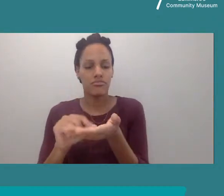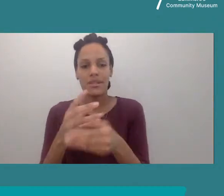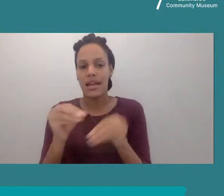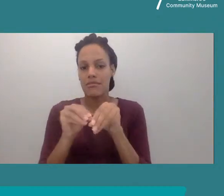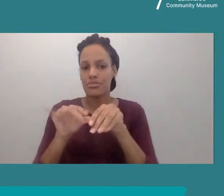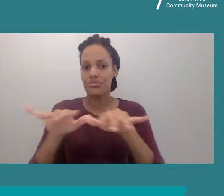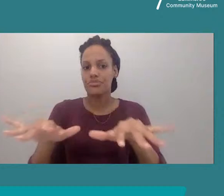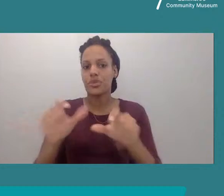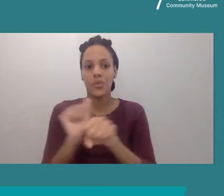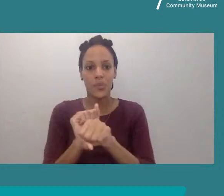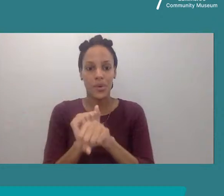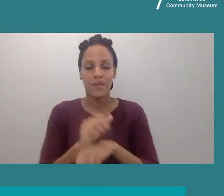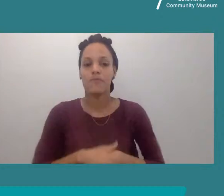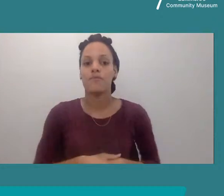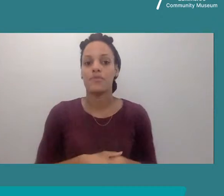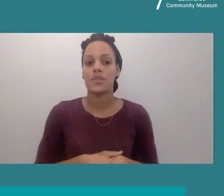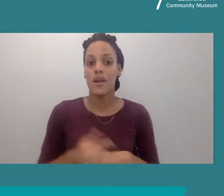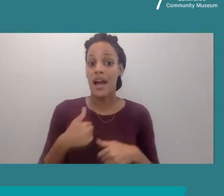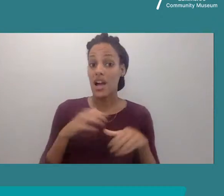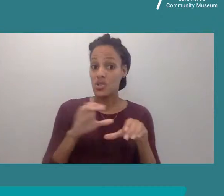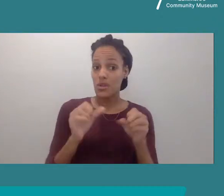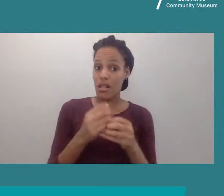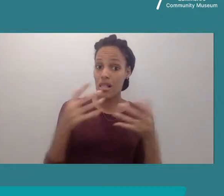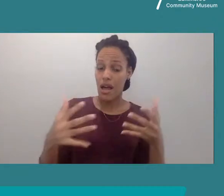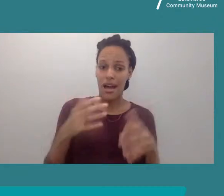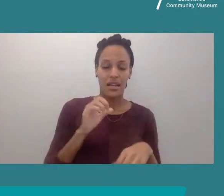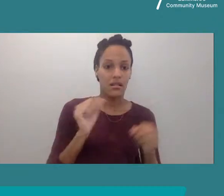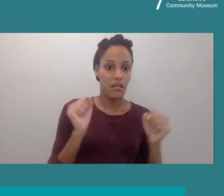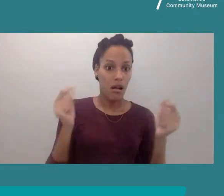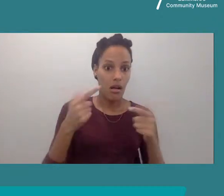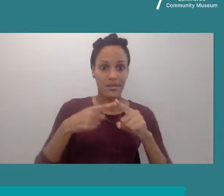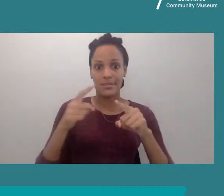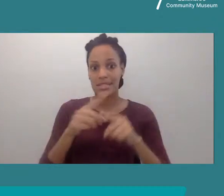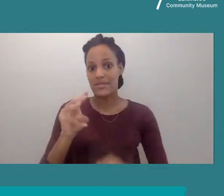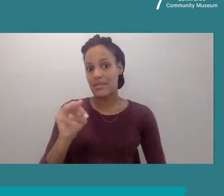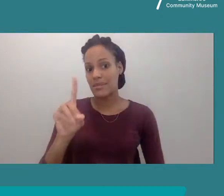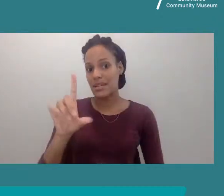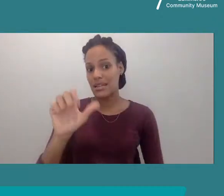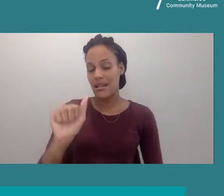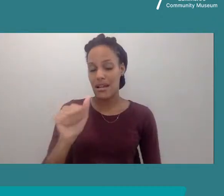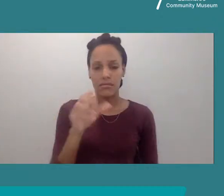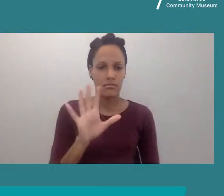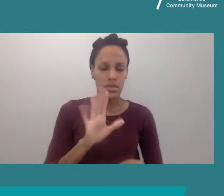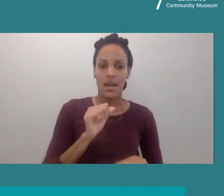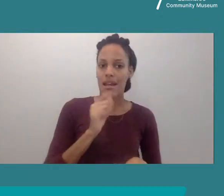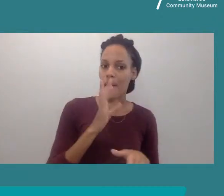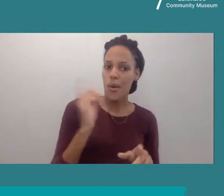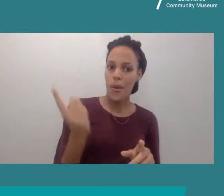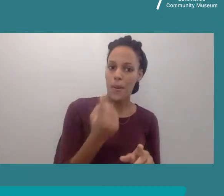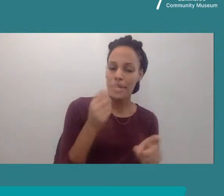I do this across a lot of mediums not just comics and non-fiction. I write fiction as